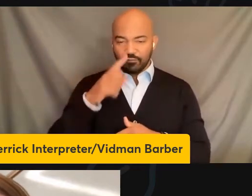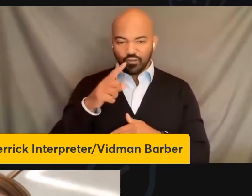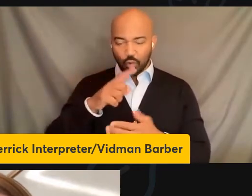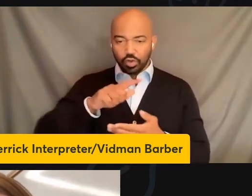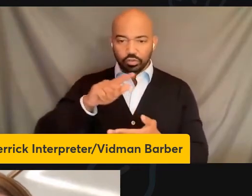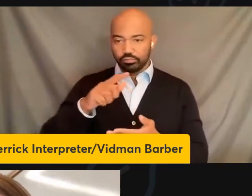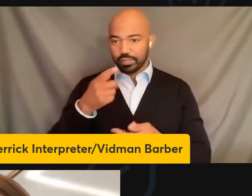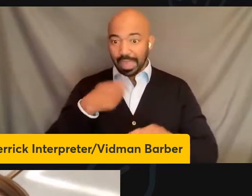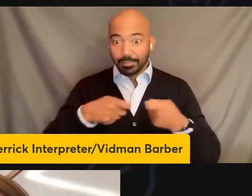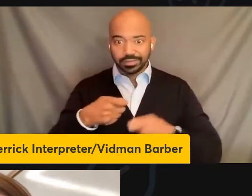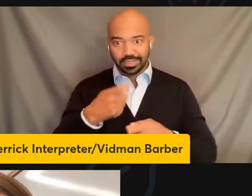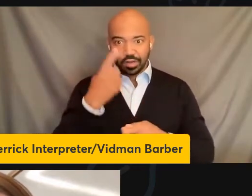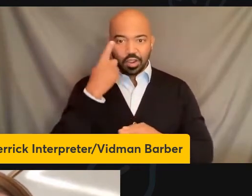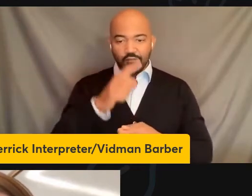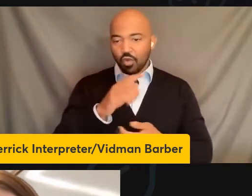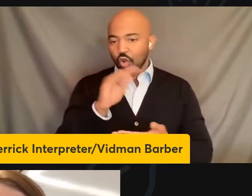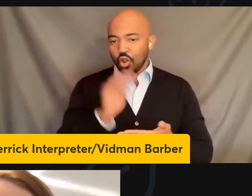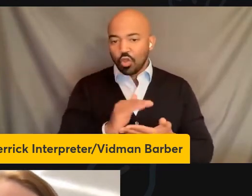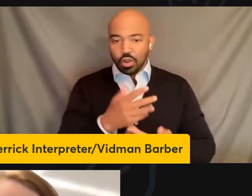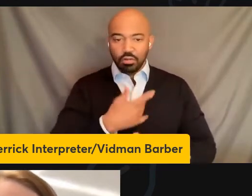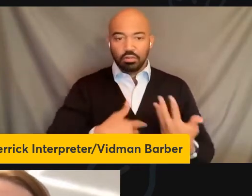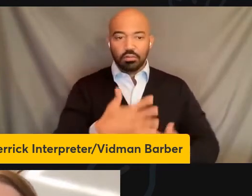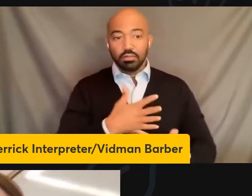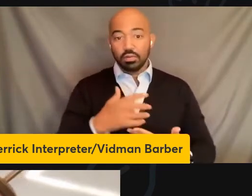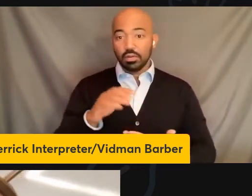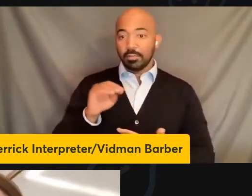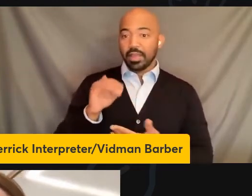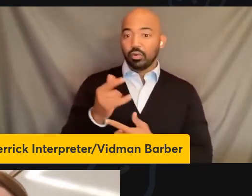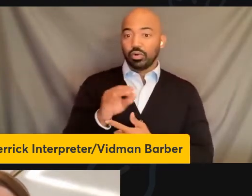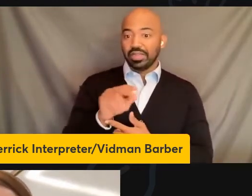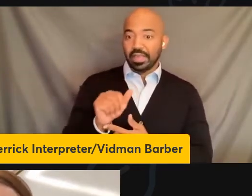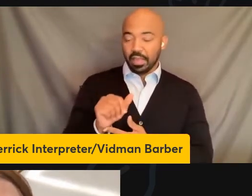So it can microglia only regulate sociability but maybe cause the phenotype?